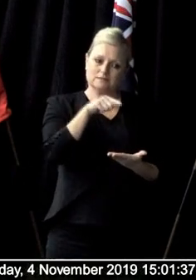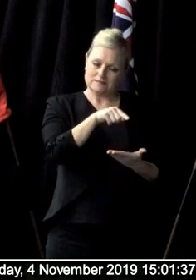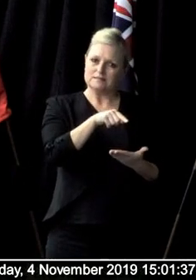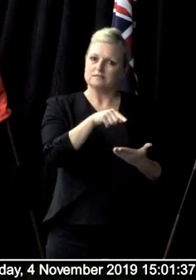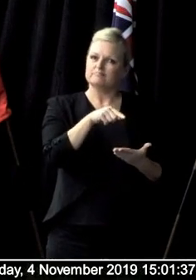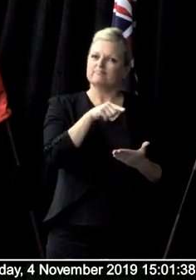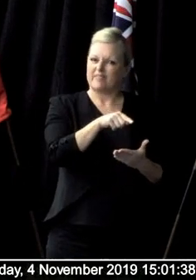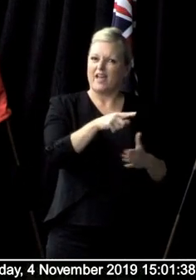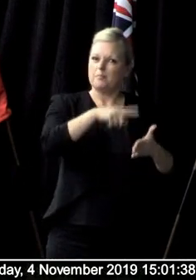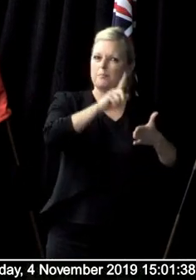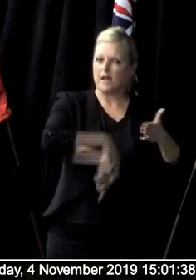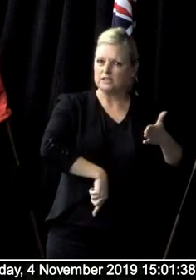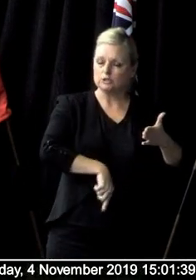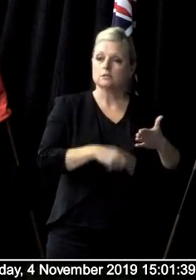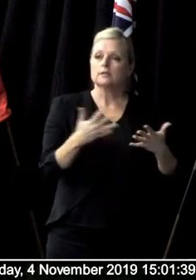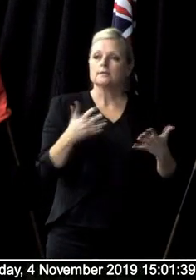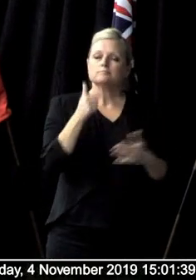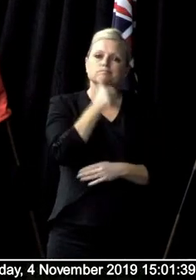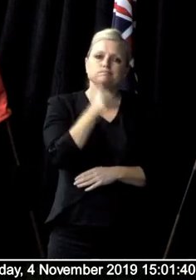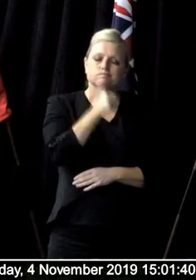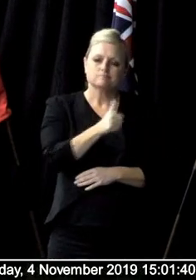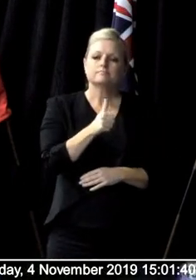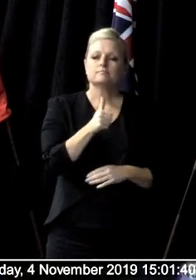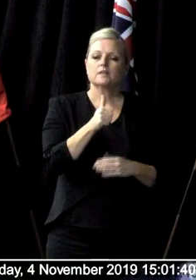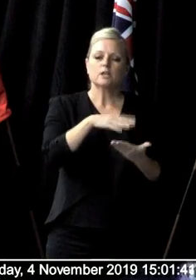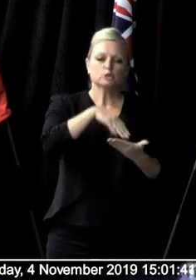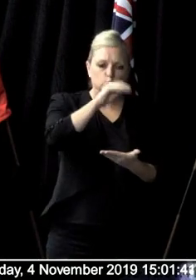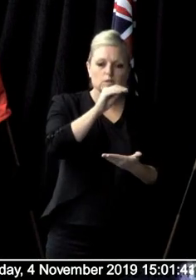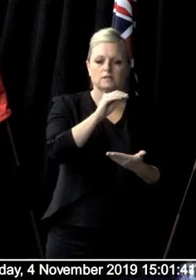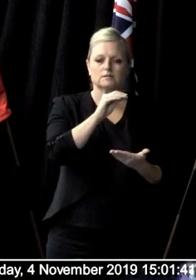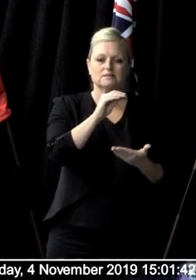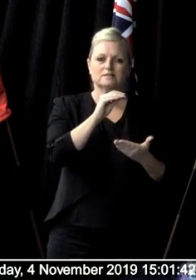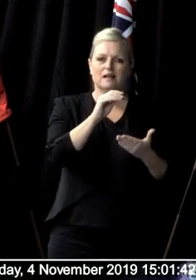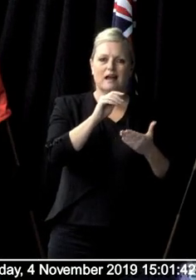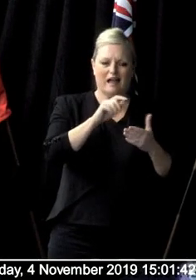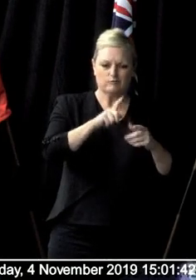So a student who has ripped up the worksheets that they’ve been – been